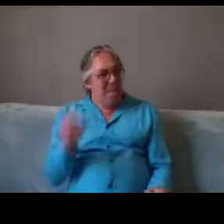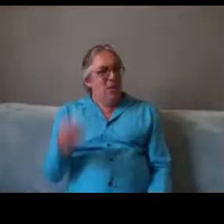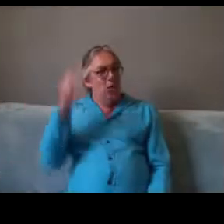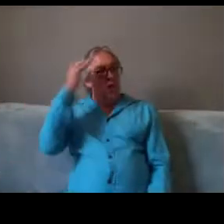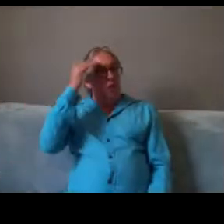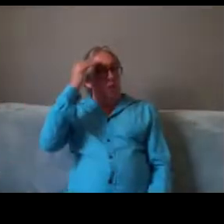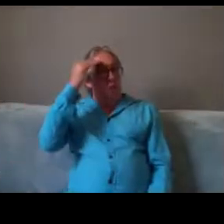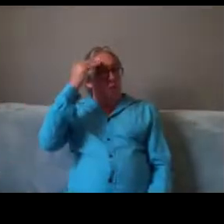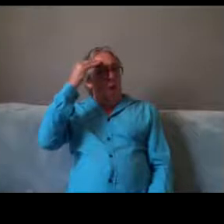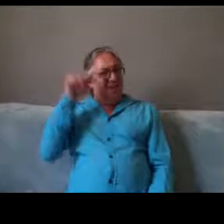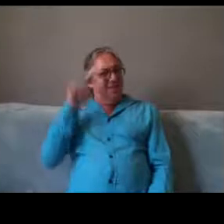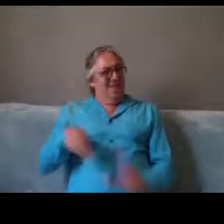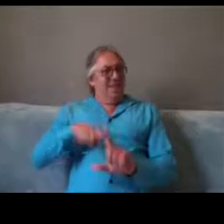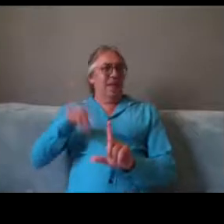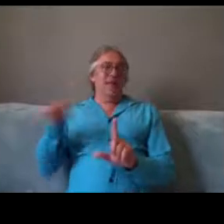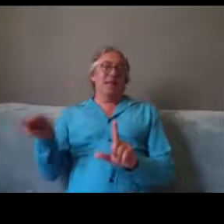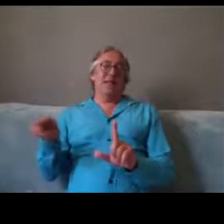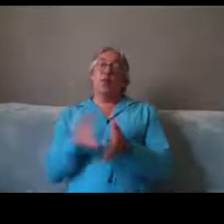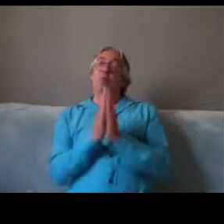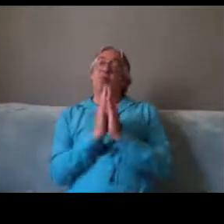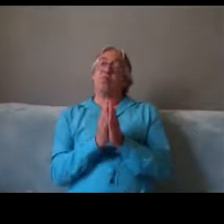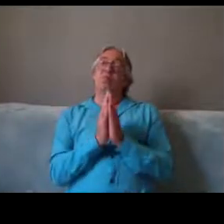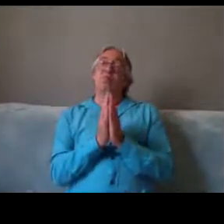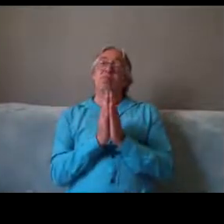Is this university accessible? Is the city accessible?